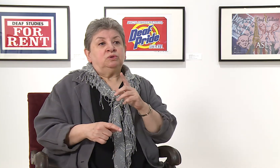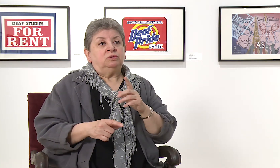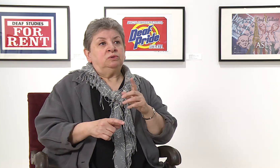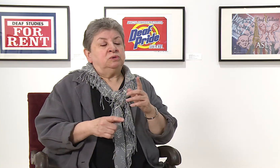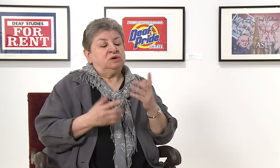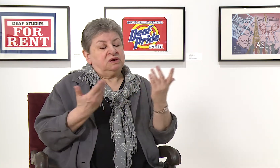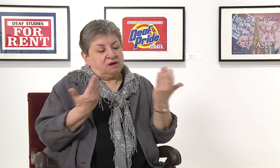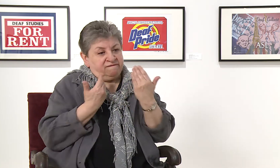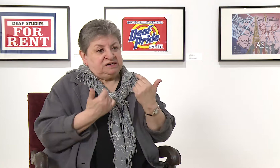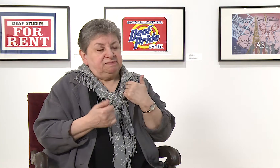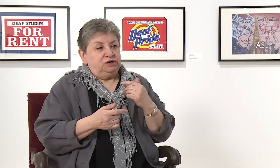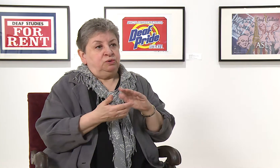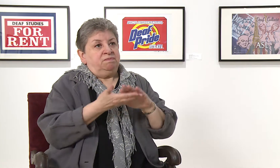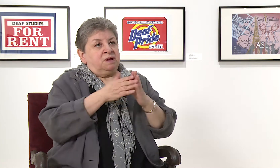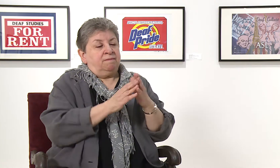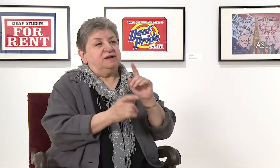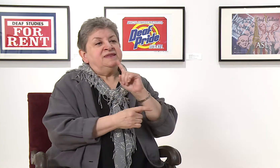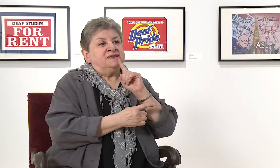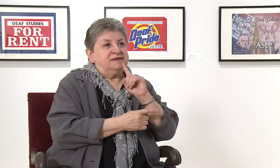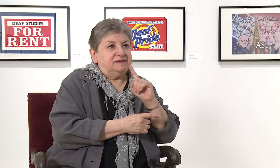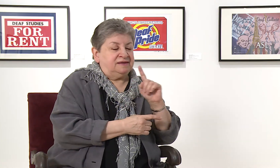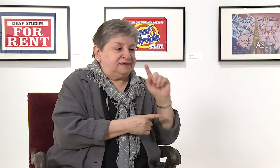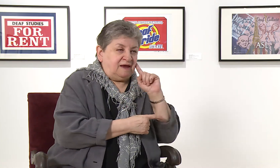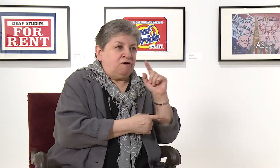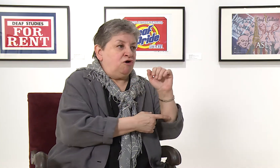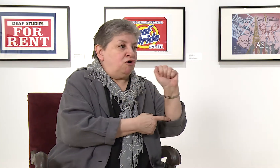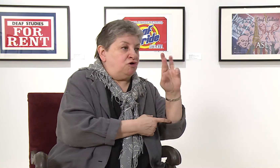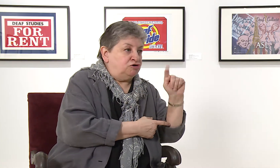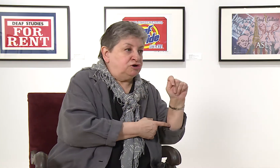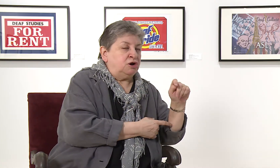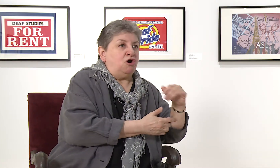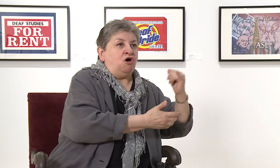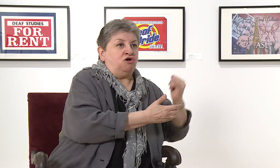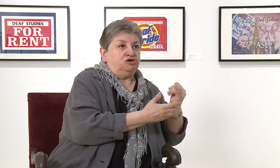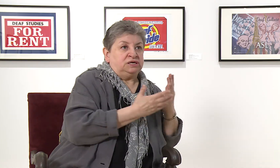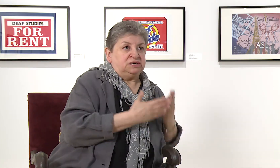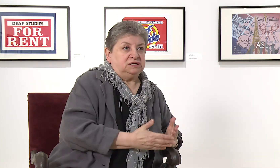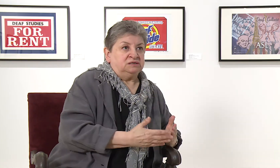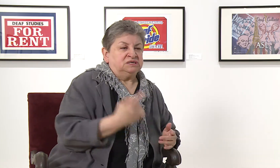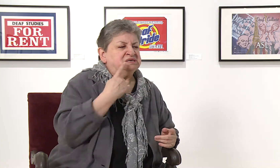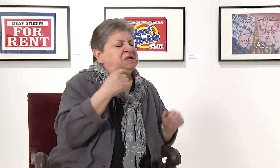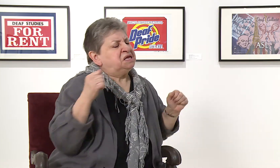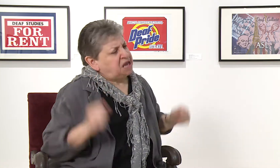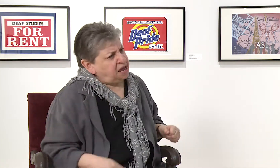It was Harry Williams who convinced me to become a Deaf Art artist.